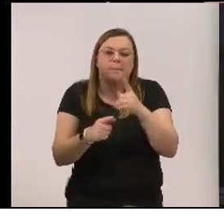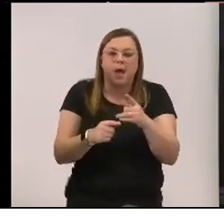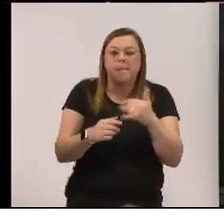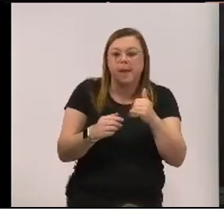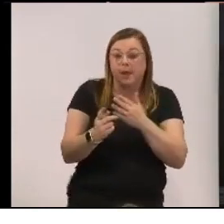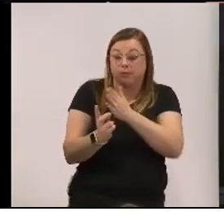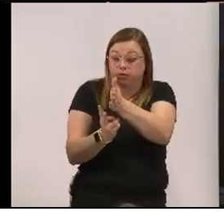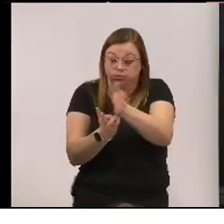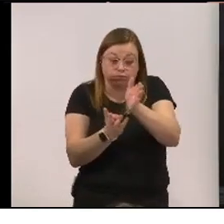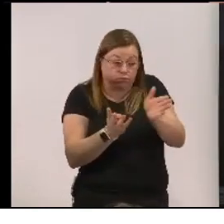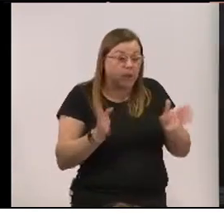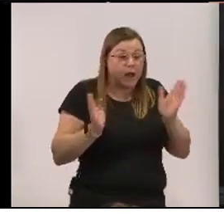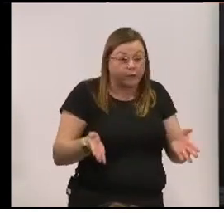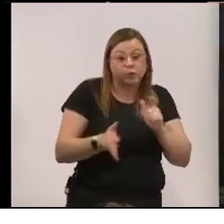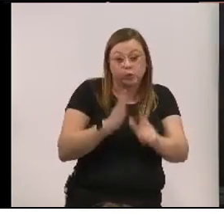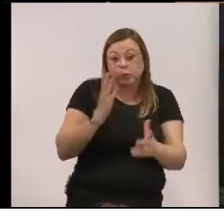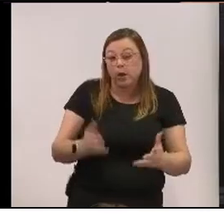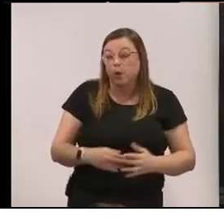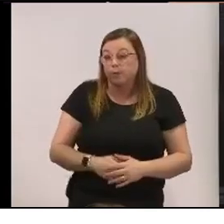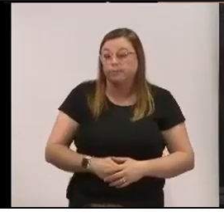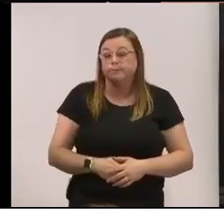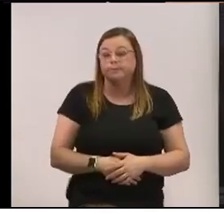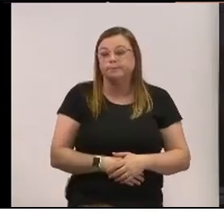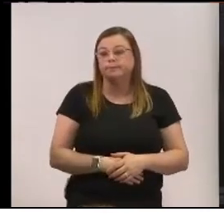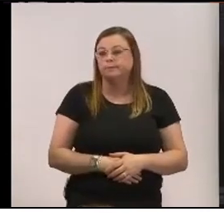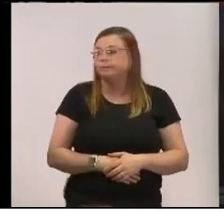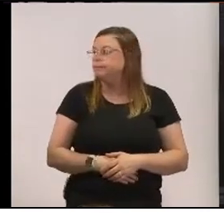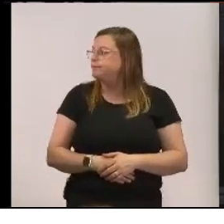Great, Michelle. MICHELLE: So I'm Michelle